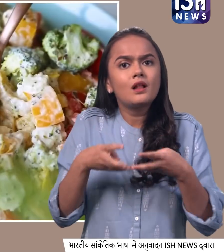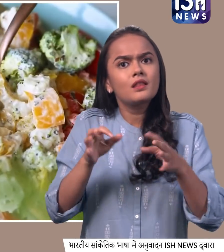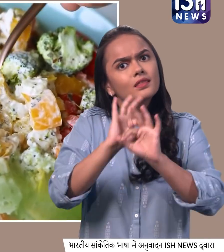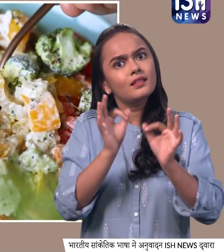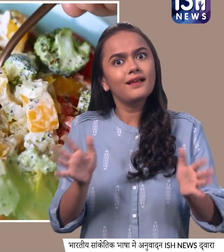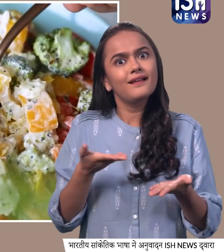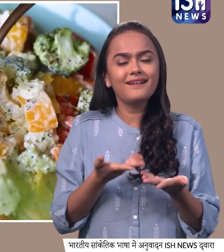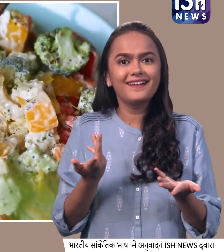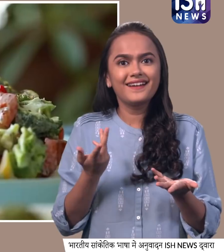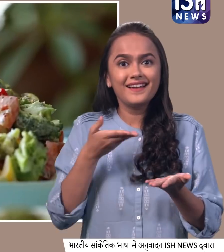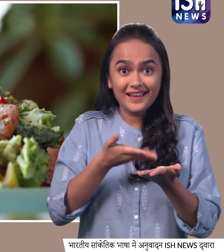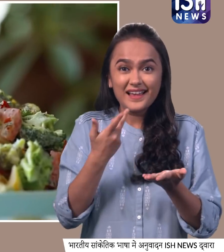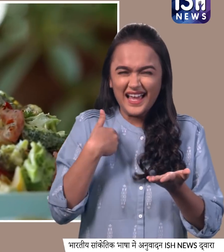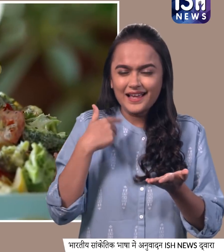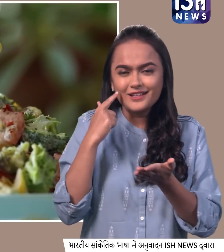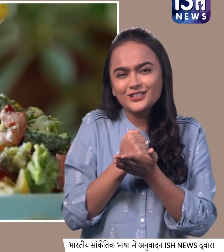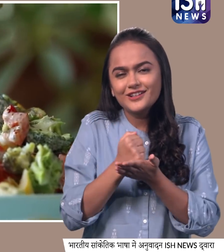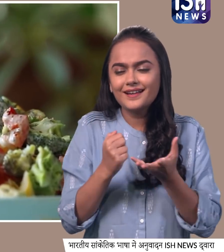Why not make a few people taste this salad?